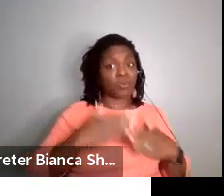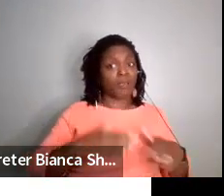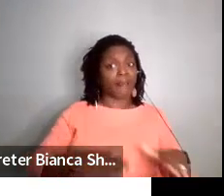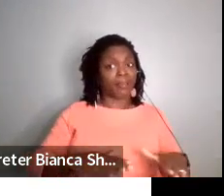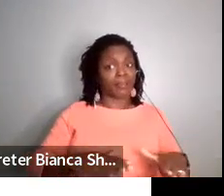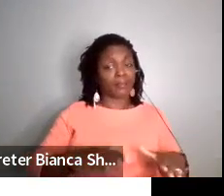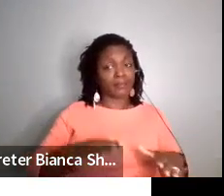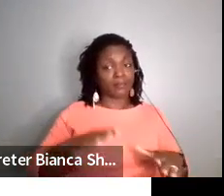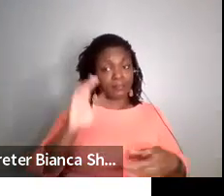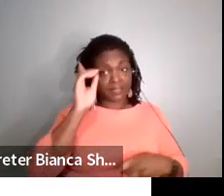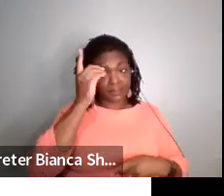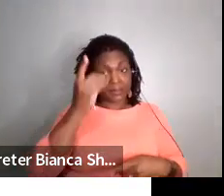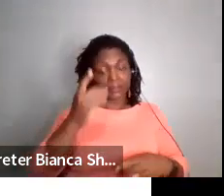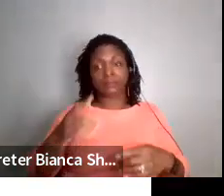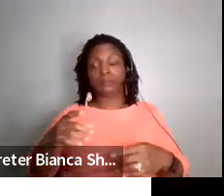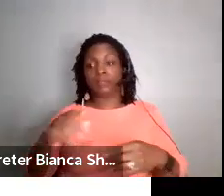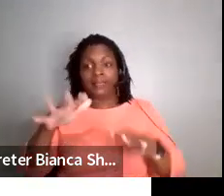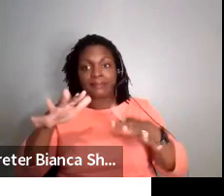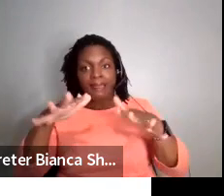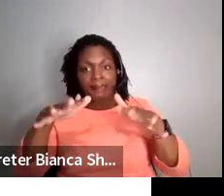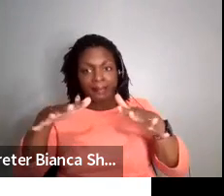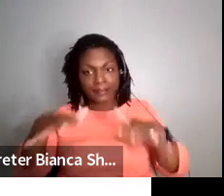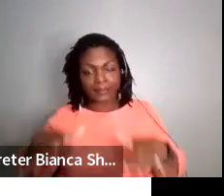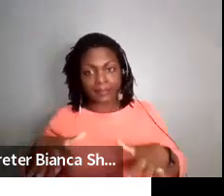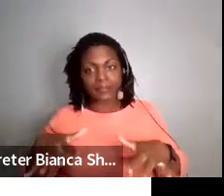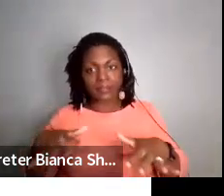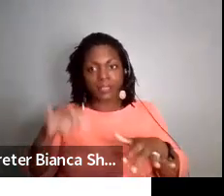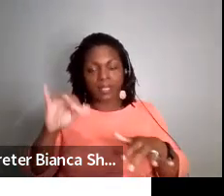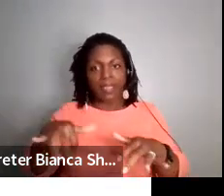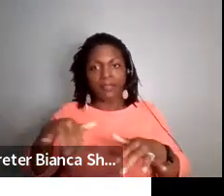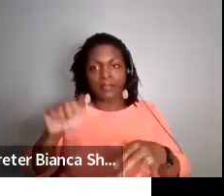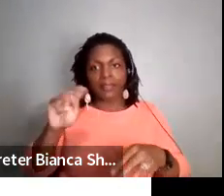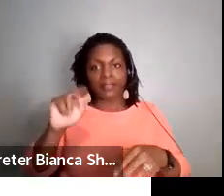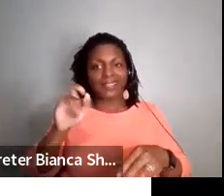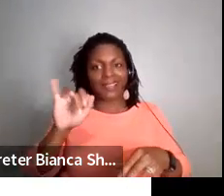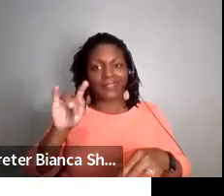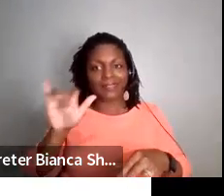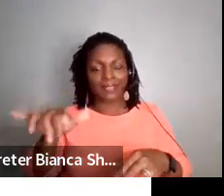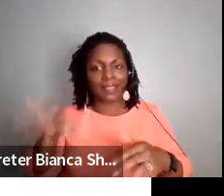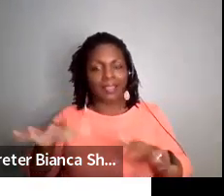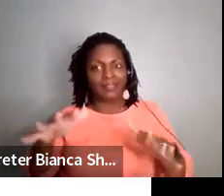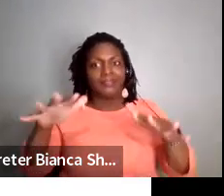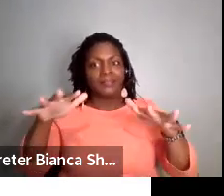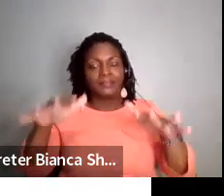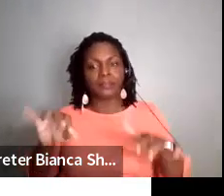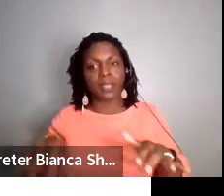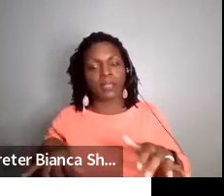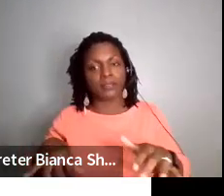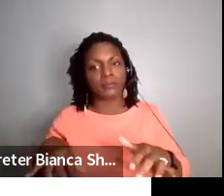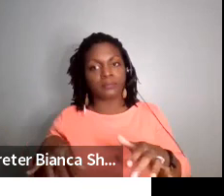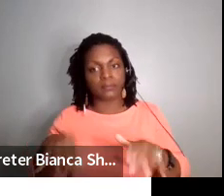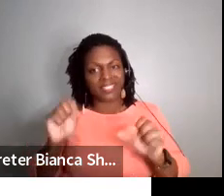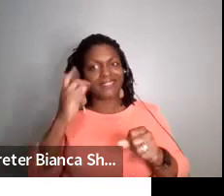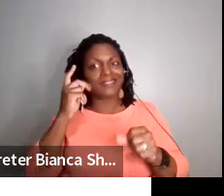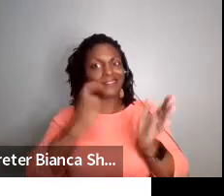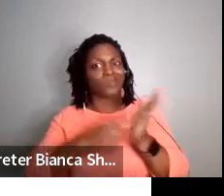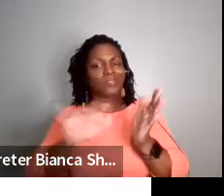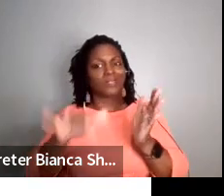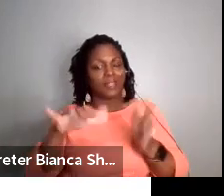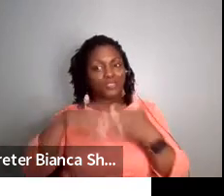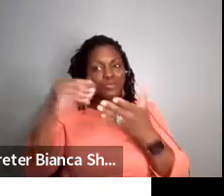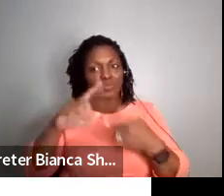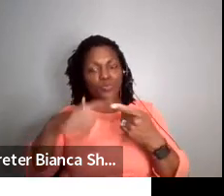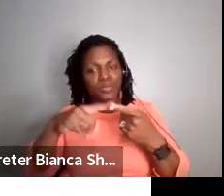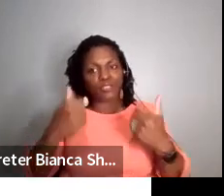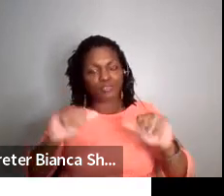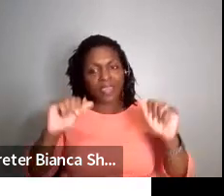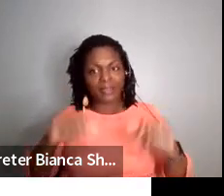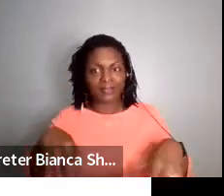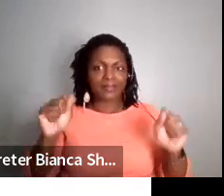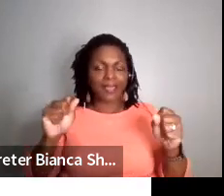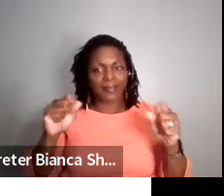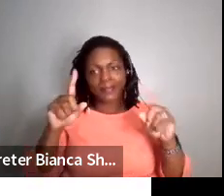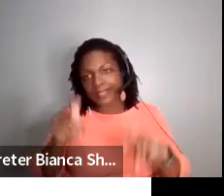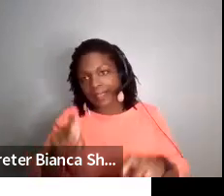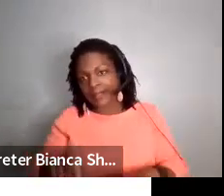Okay, this point I'm teaching virtual classes. but I and recently I was teaching things to face classes, and I do a whole lot of face-to-face presentations.